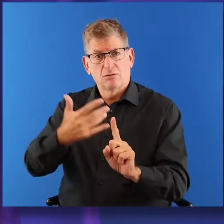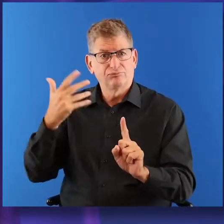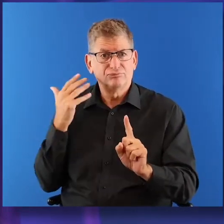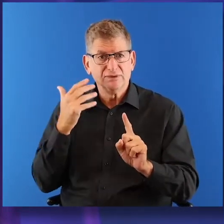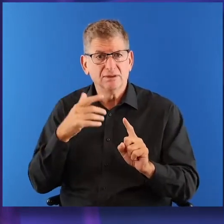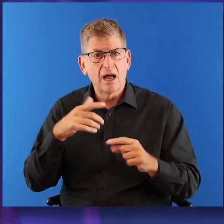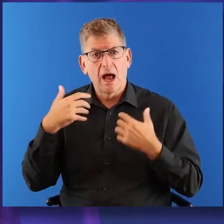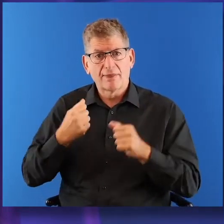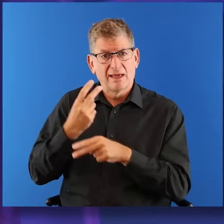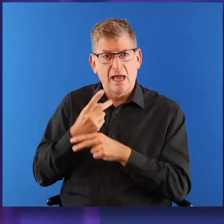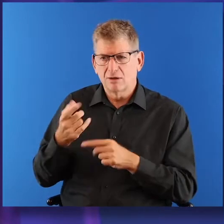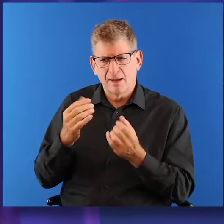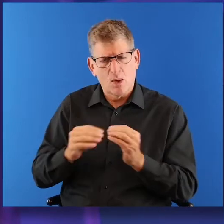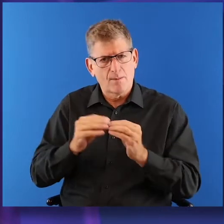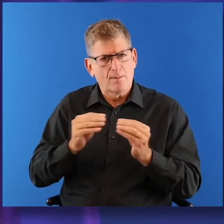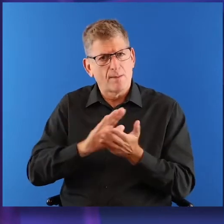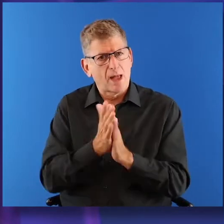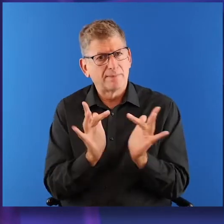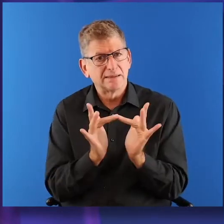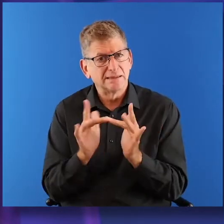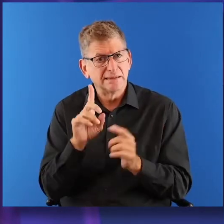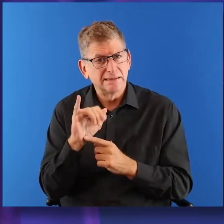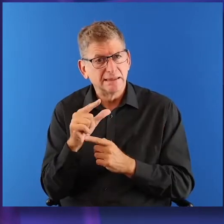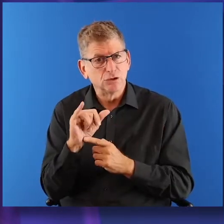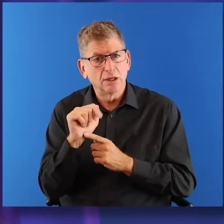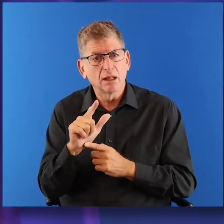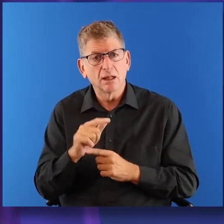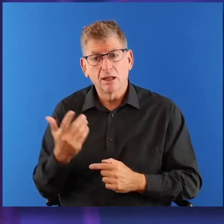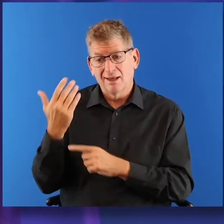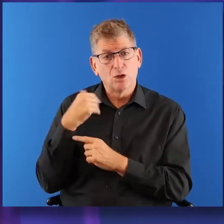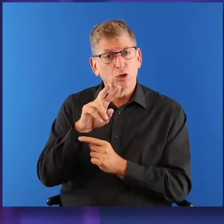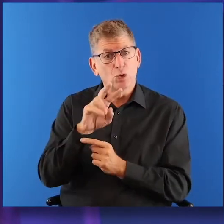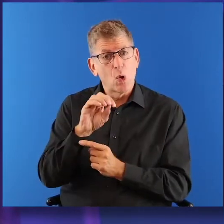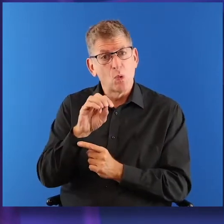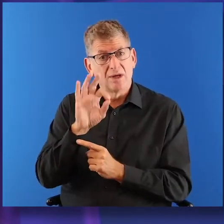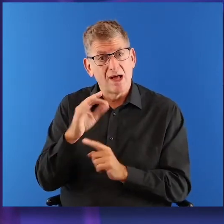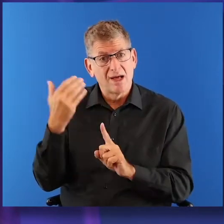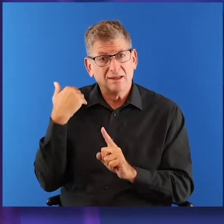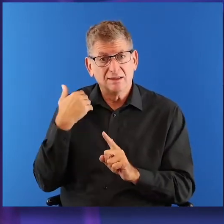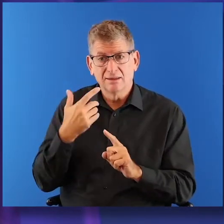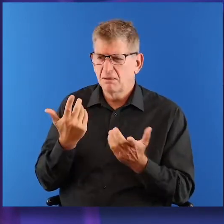In fact, in 2009, something like 15 percent of health records were in digital form,